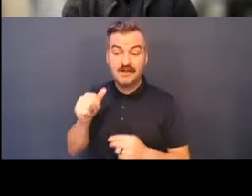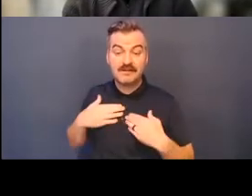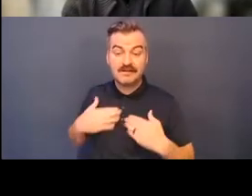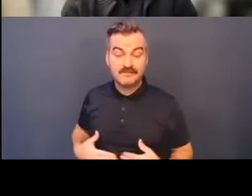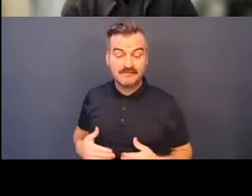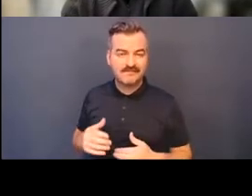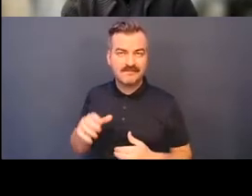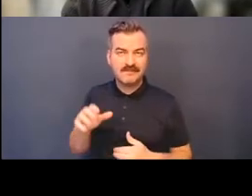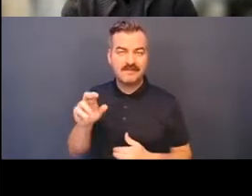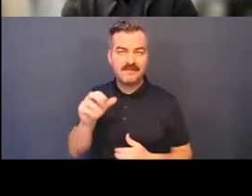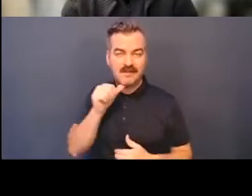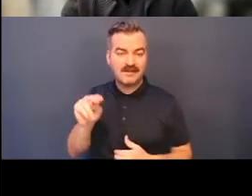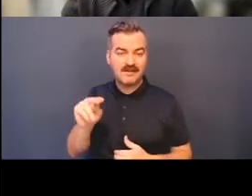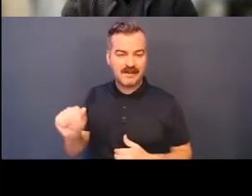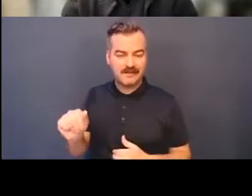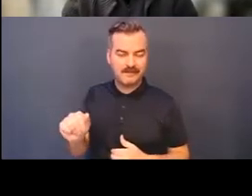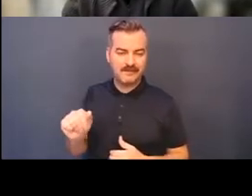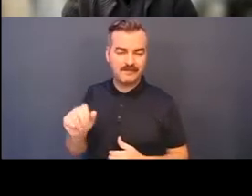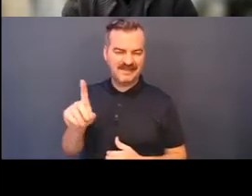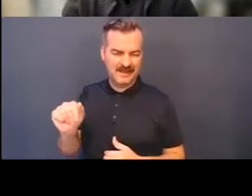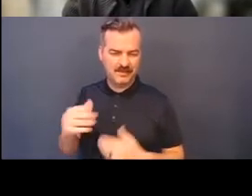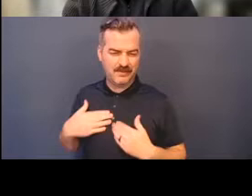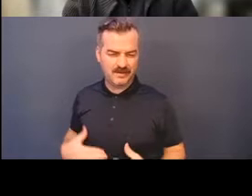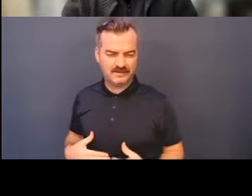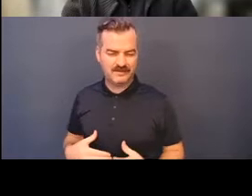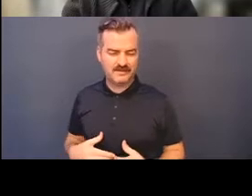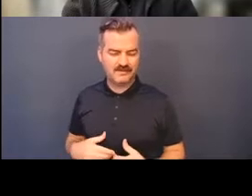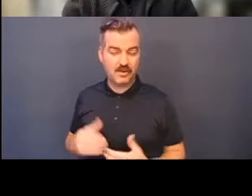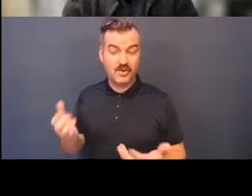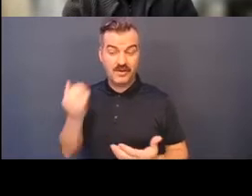a space, or when the space fails to extend the actions of majority bodies.